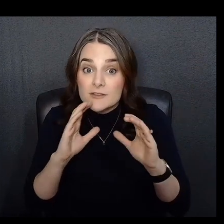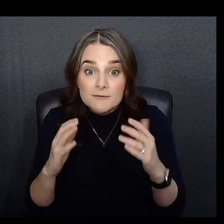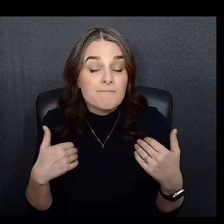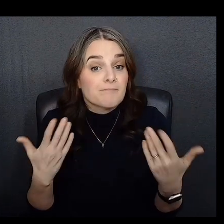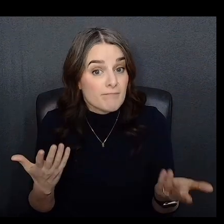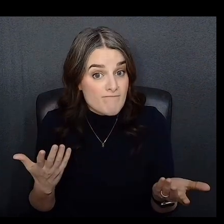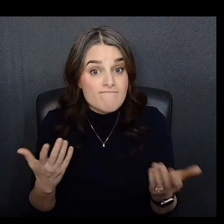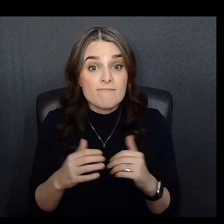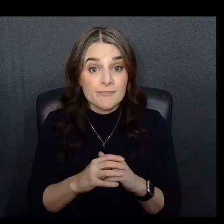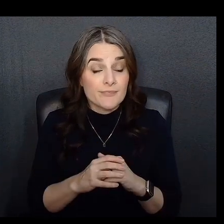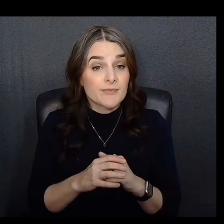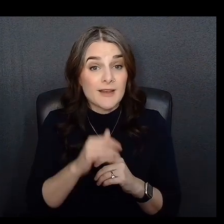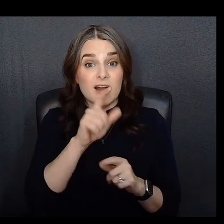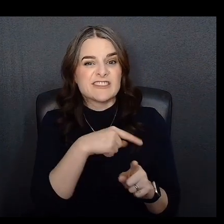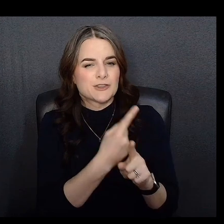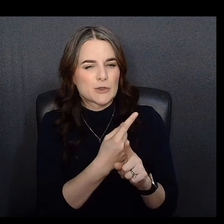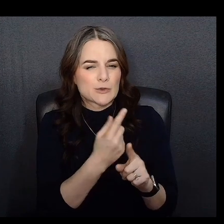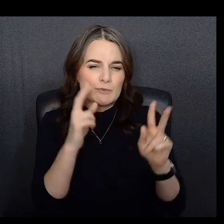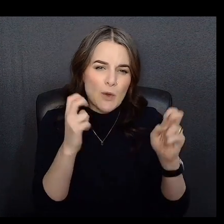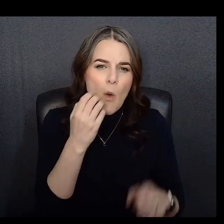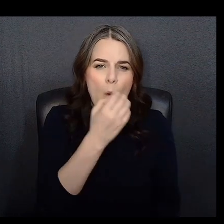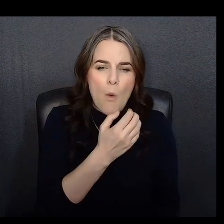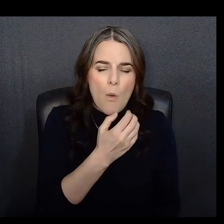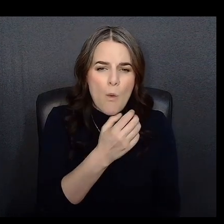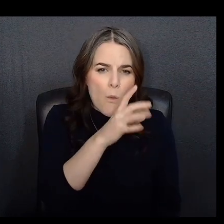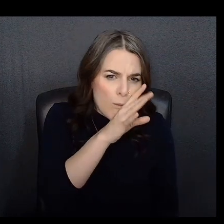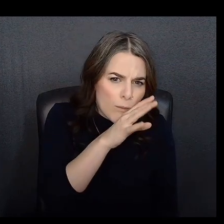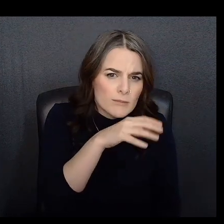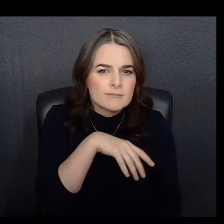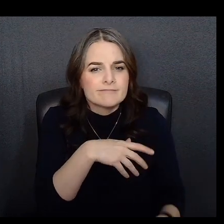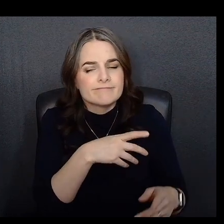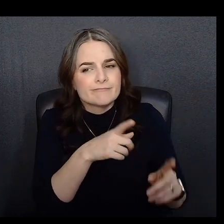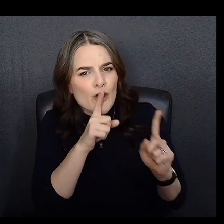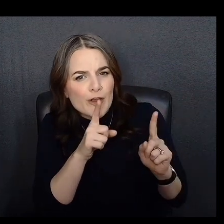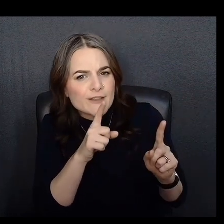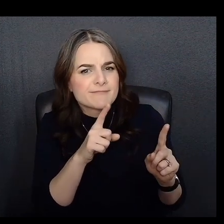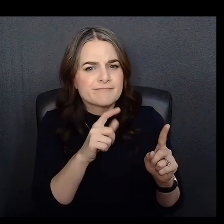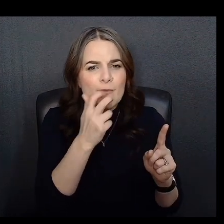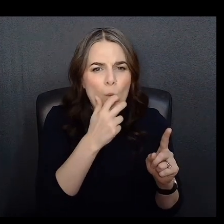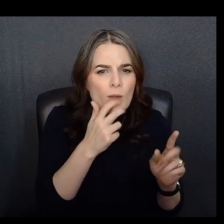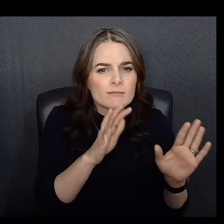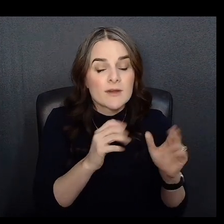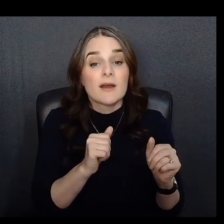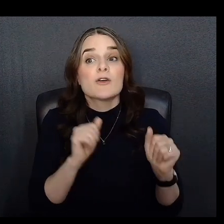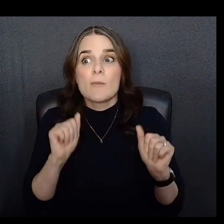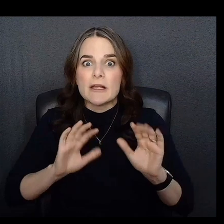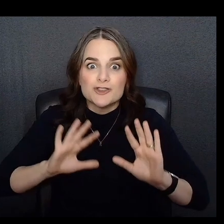that's beyond oral, or what we think of as oral speaking or talking. So that can include gestures, facial expressions,